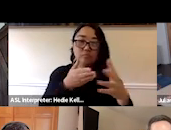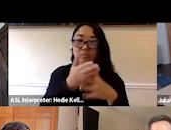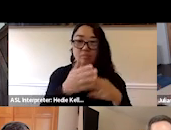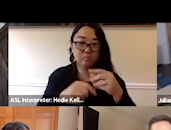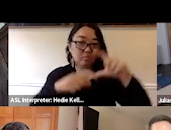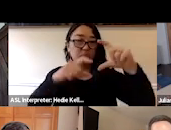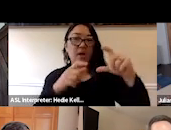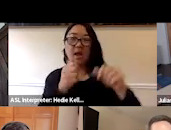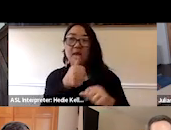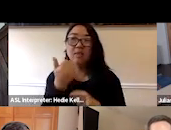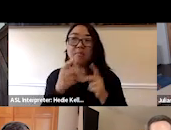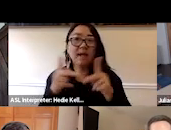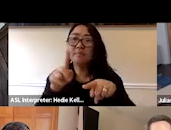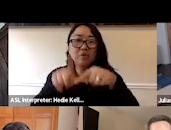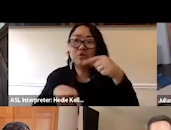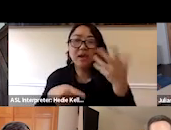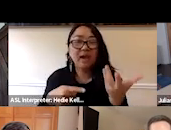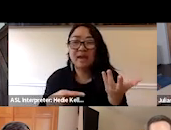But you can't like the way that Instagram